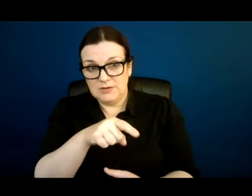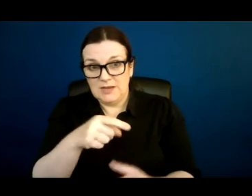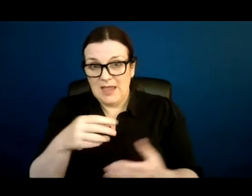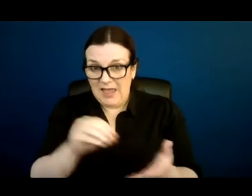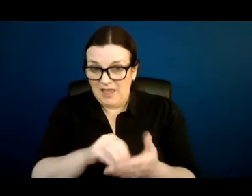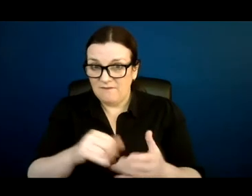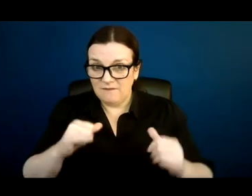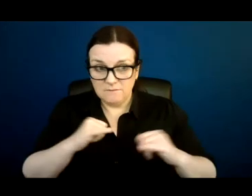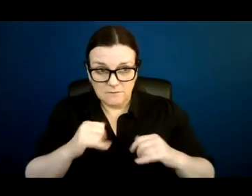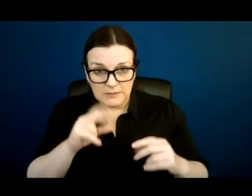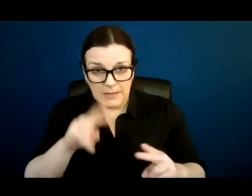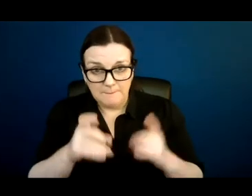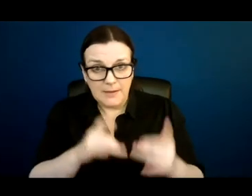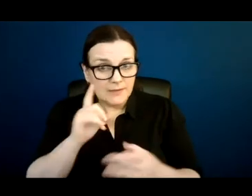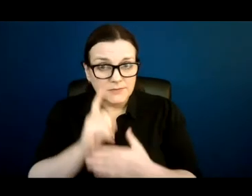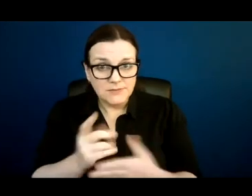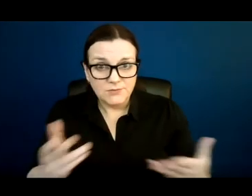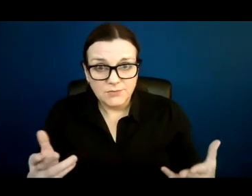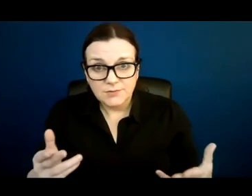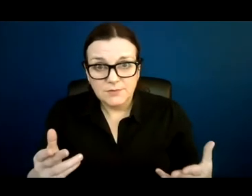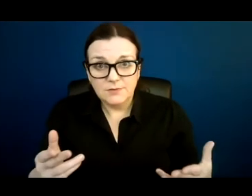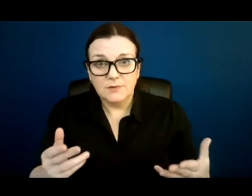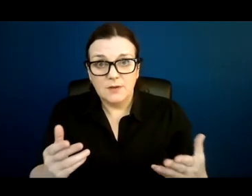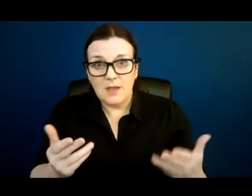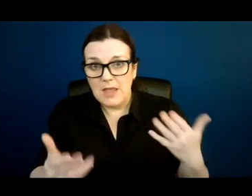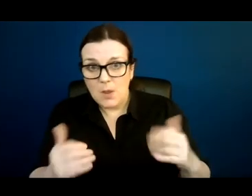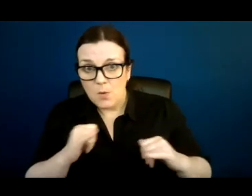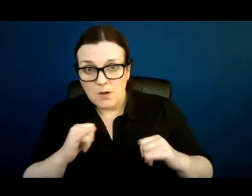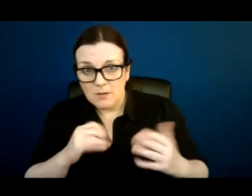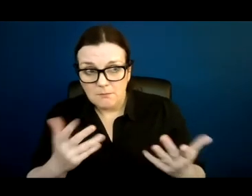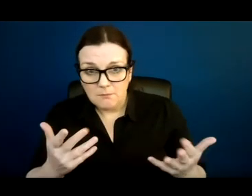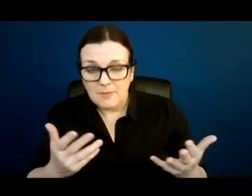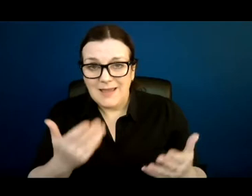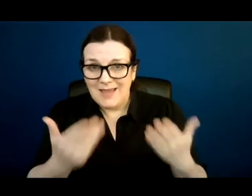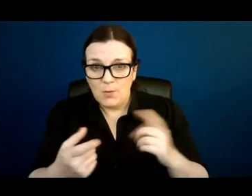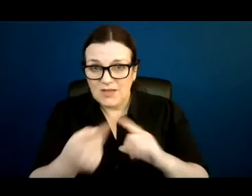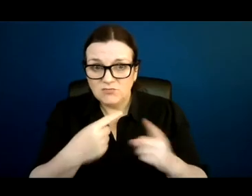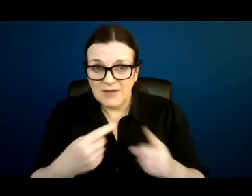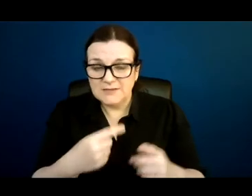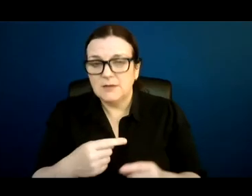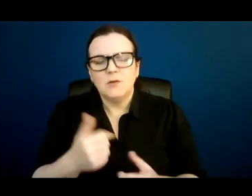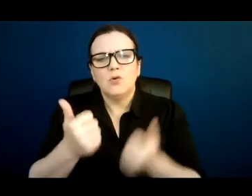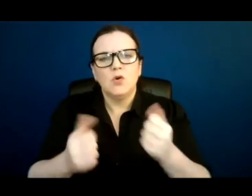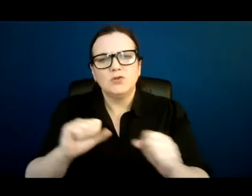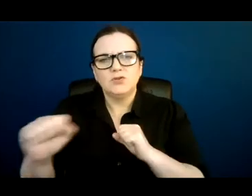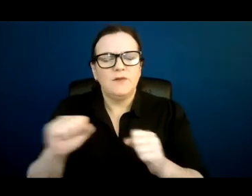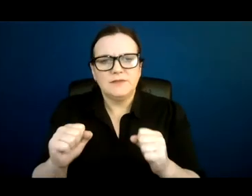and how you are going to interact with them. The Courts Service has taken on an initial